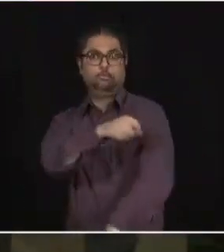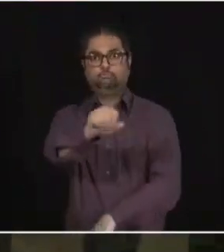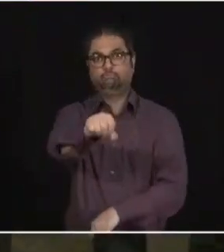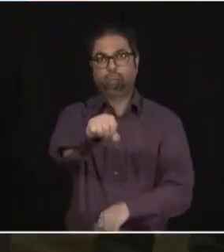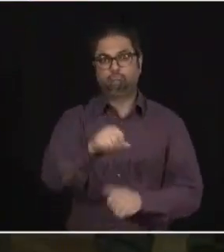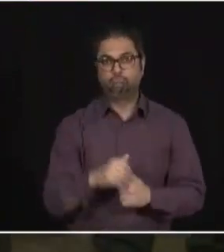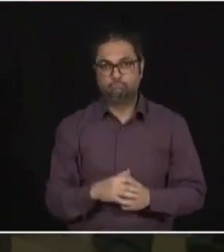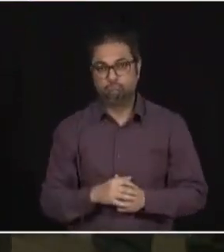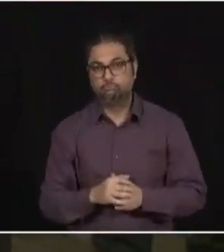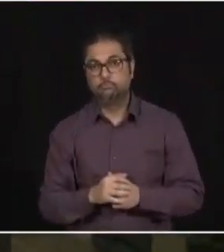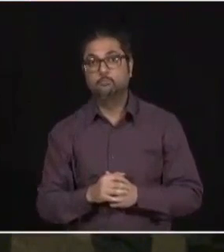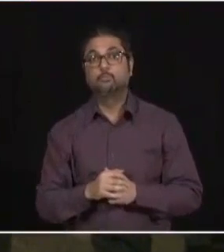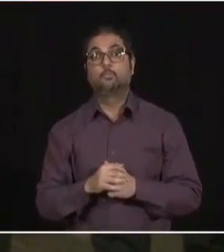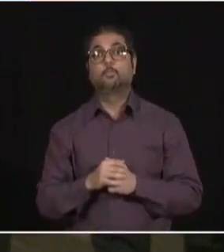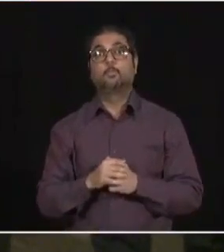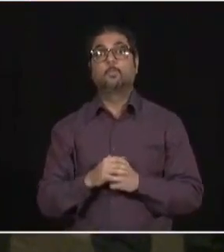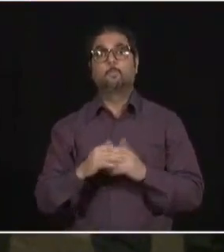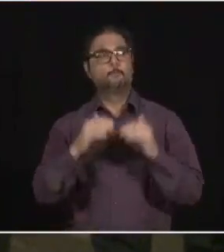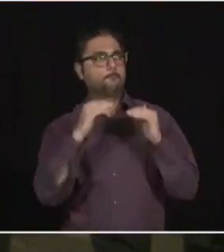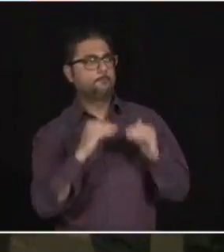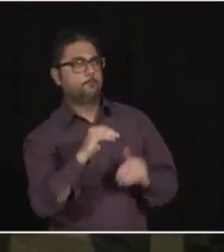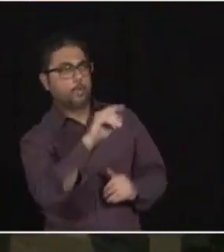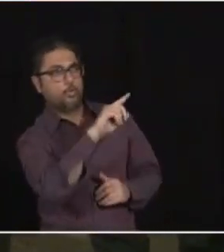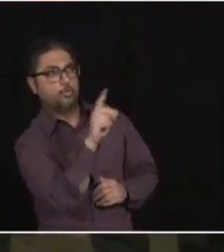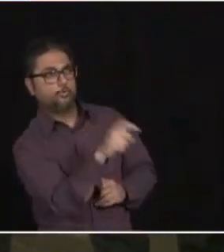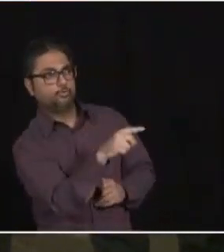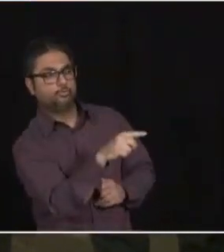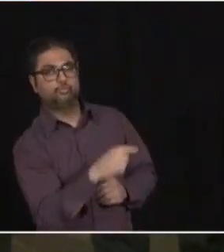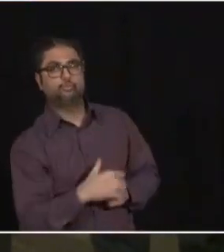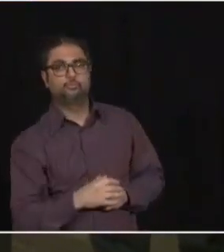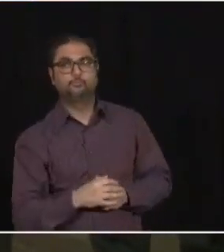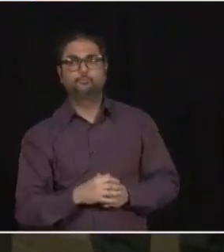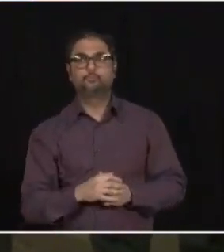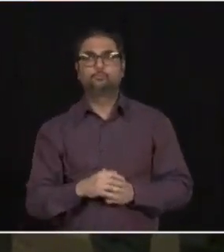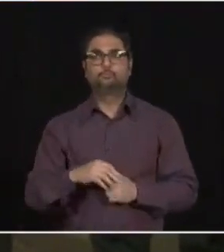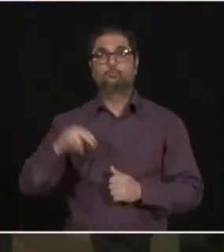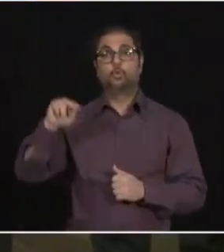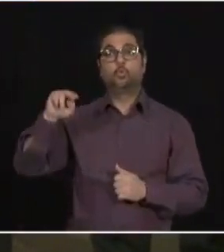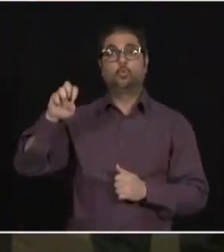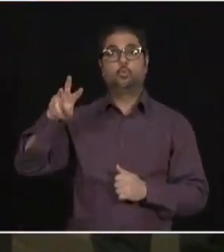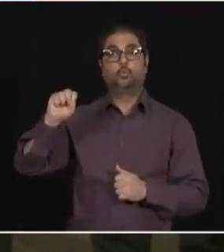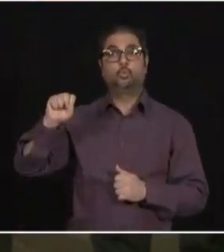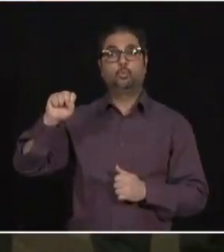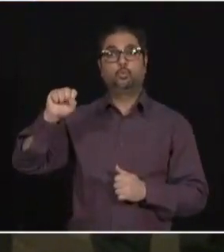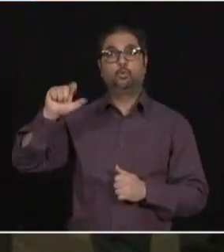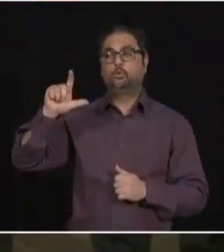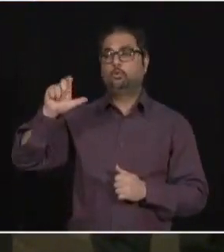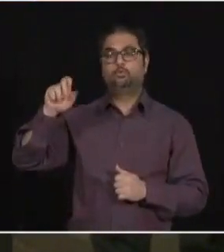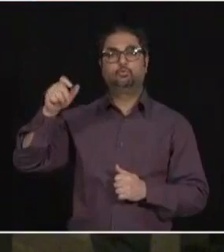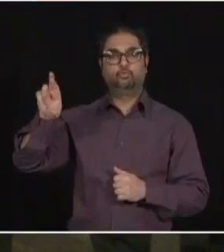absolutely one of them. Next question comes from James Murray. Premier Ford, thank you for taking